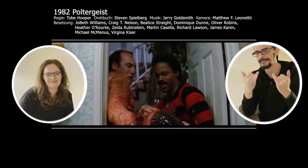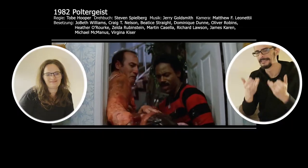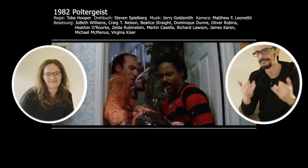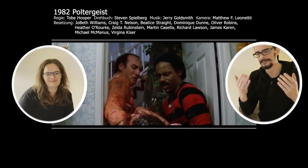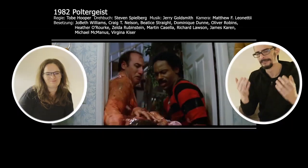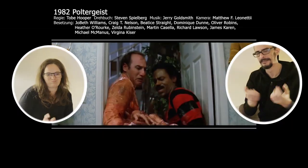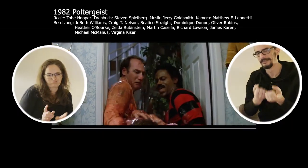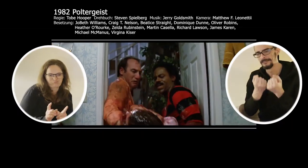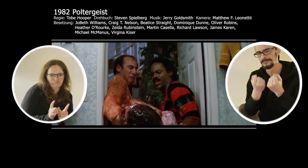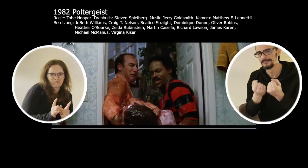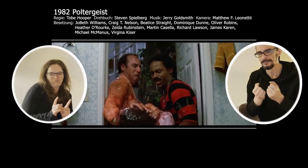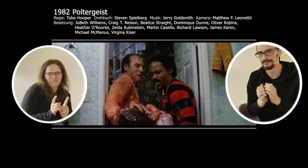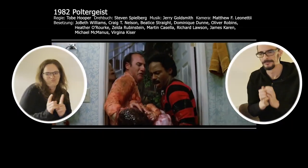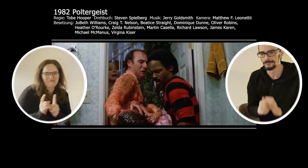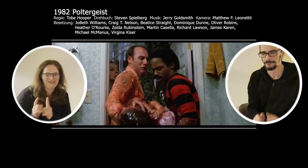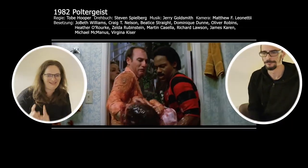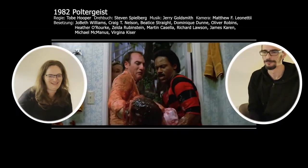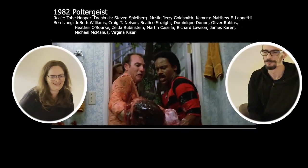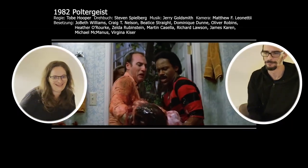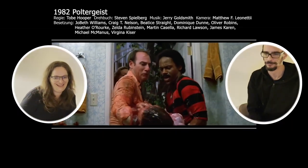Now they are saved. - And they are well looked after.